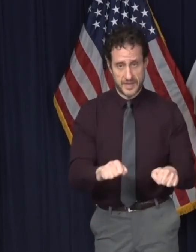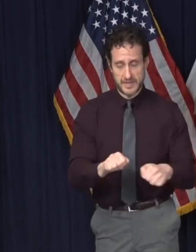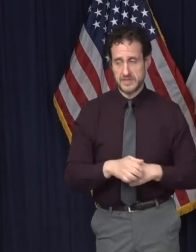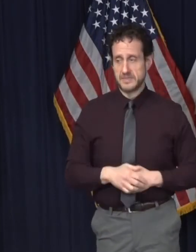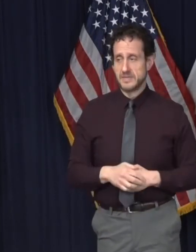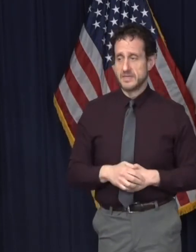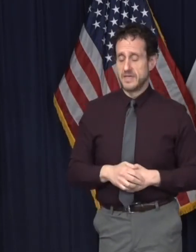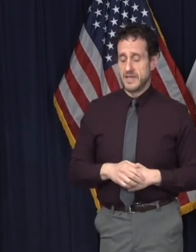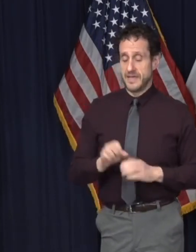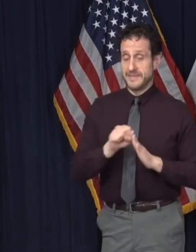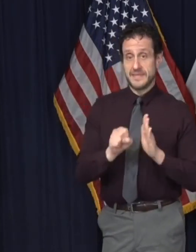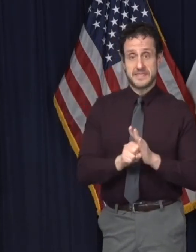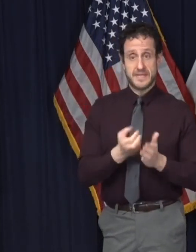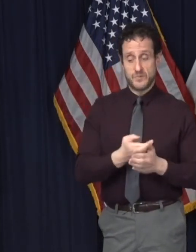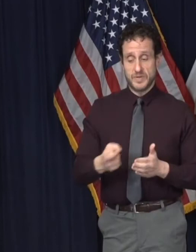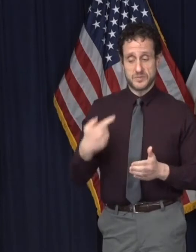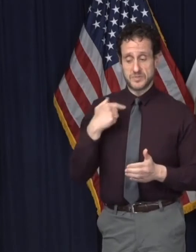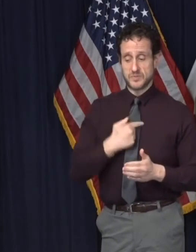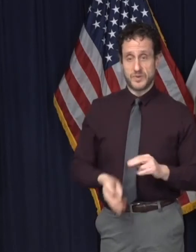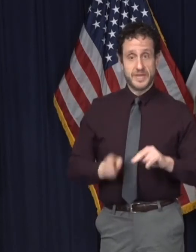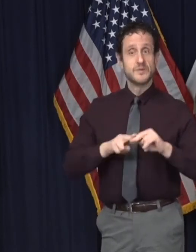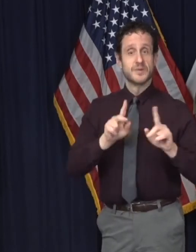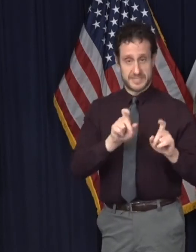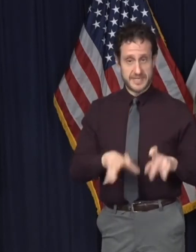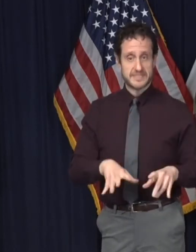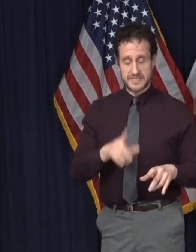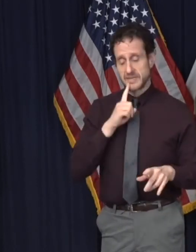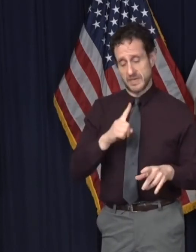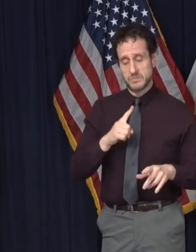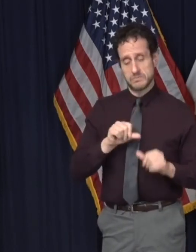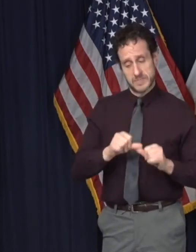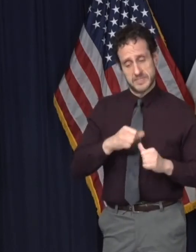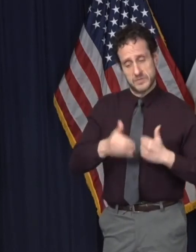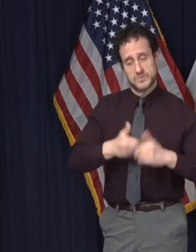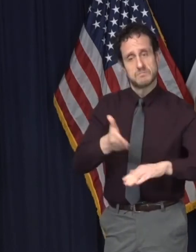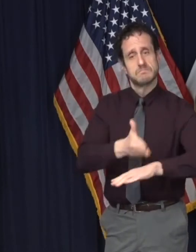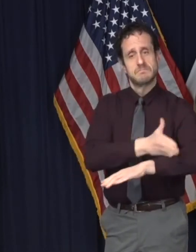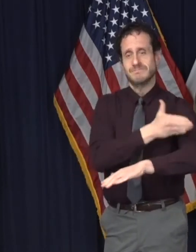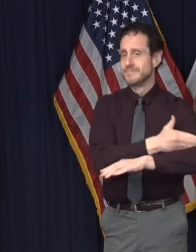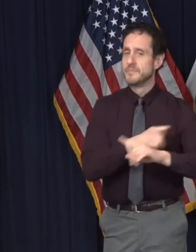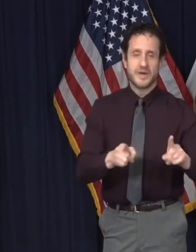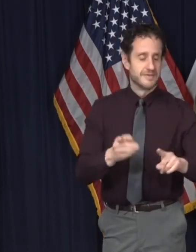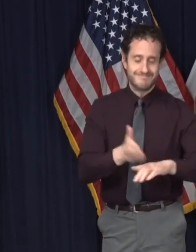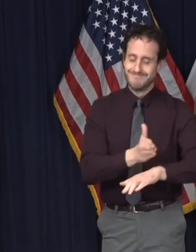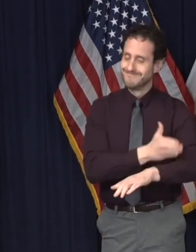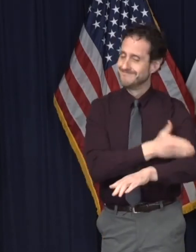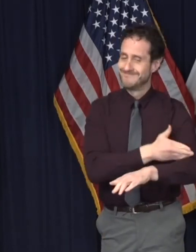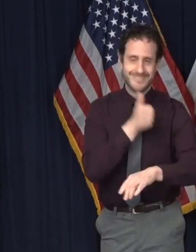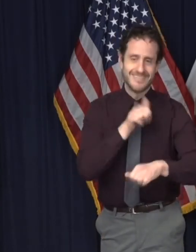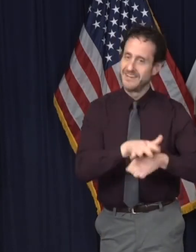MEANWHILE, WE ARE USING EVERY RESOURCE AT THE STATE LEVEL TO INCREASE TESTING AND ARE CONTINUING TO MAKE PROGRESS,